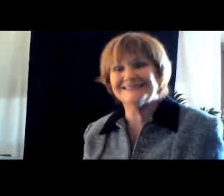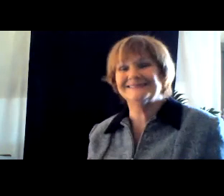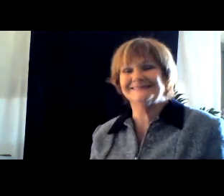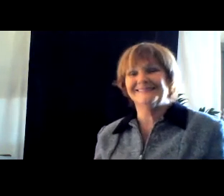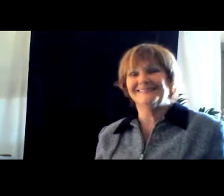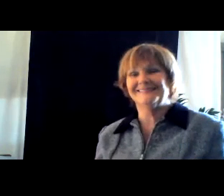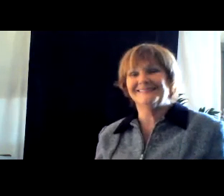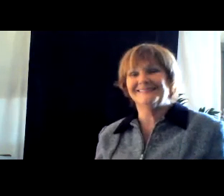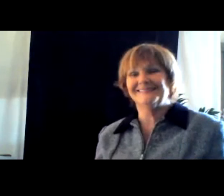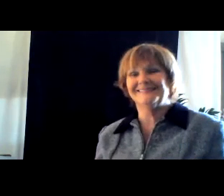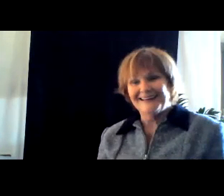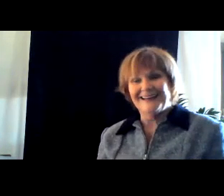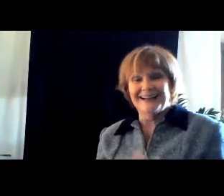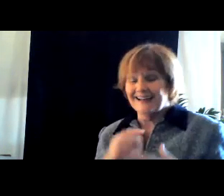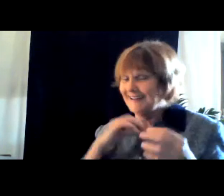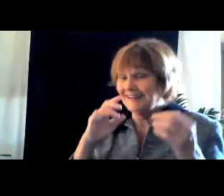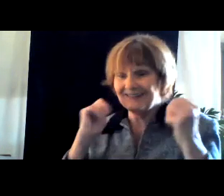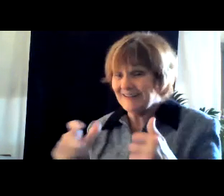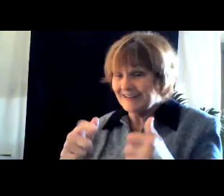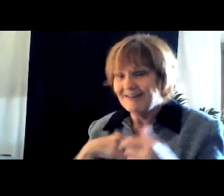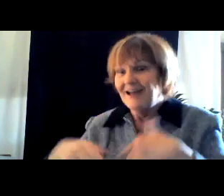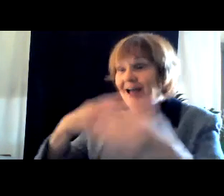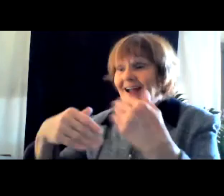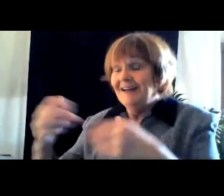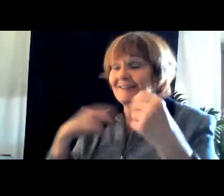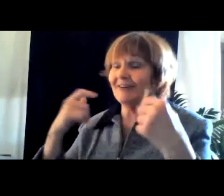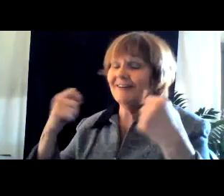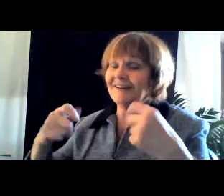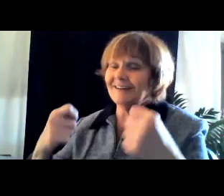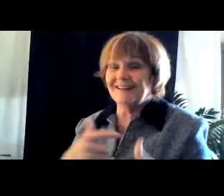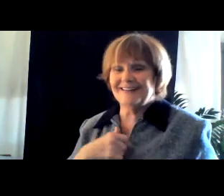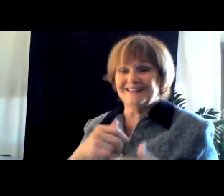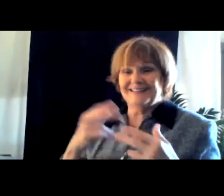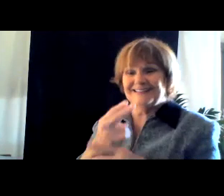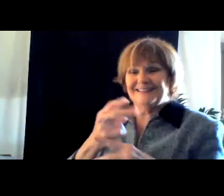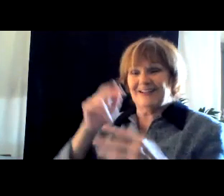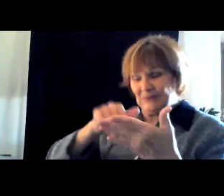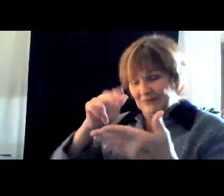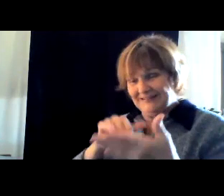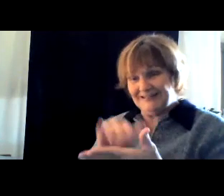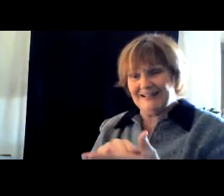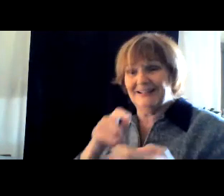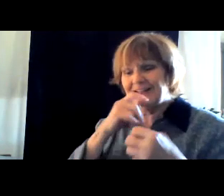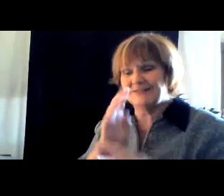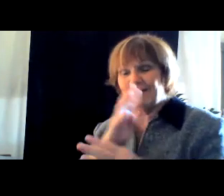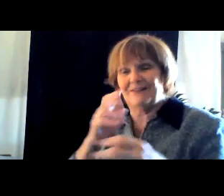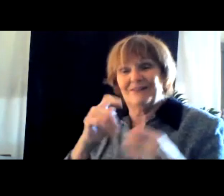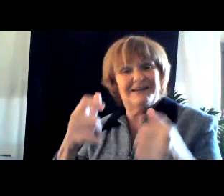[Justice] I speak so quickly, I'm on a roll and I just end up going. I'm also using a screen reader that's speaking so much quicker than I am, folks. So you can only imagine.